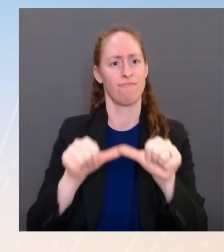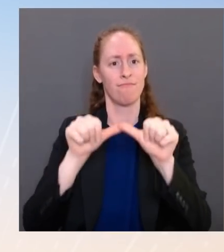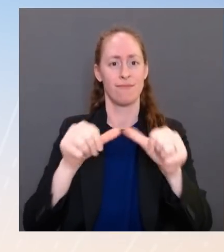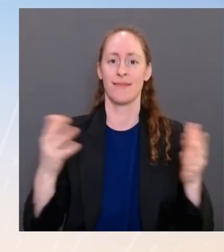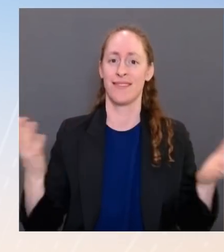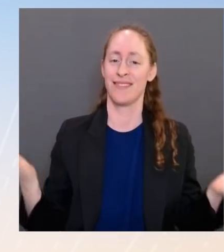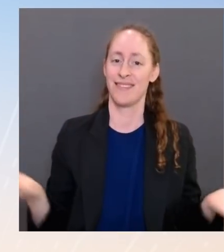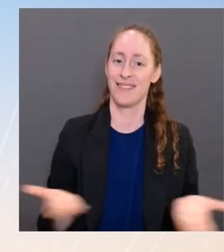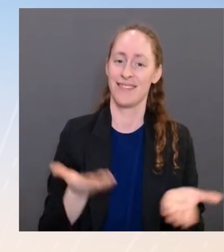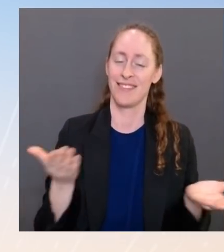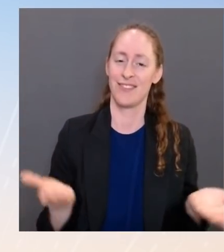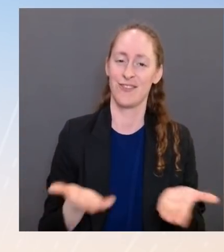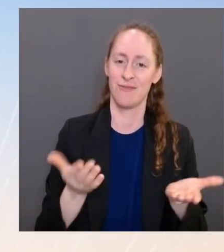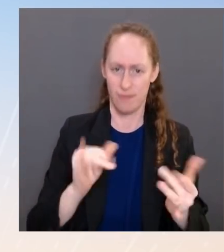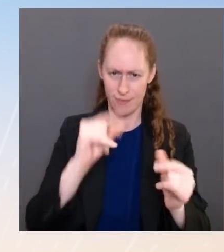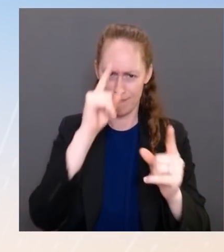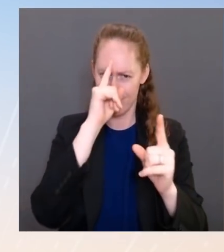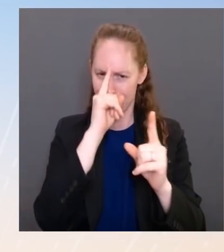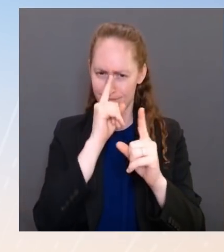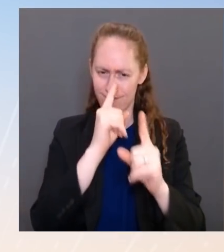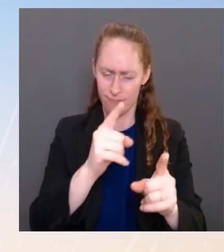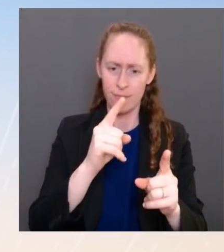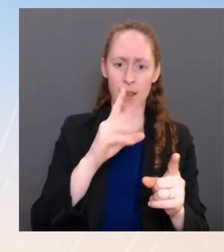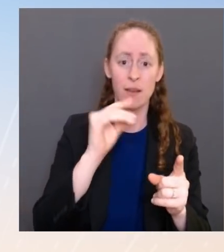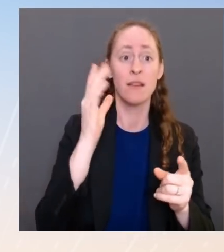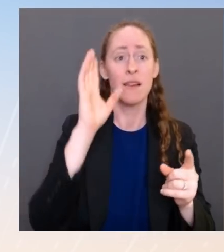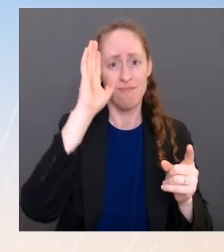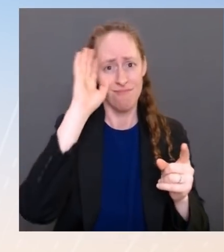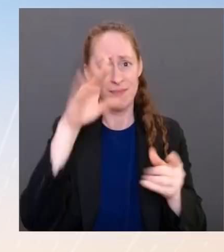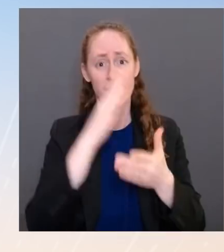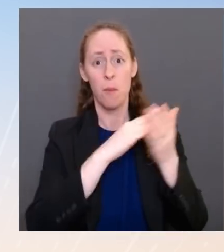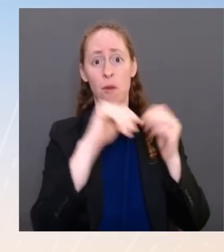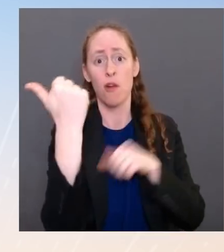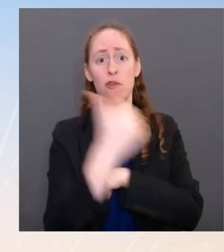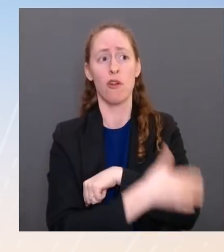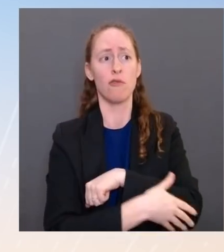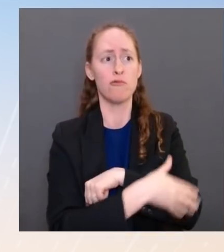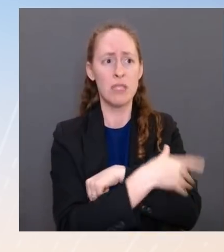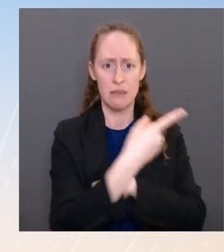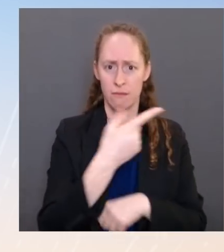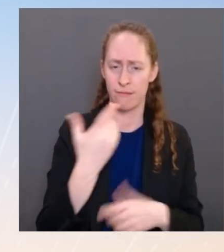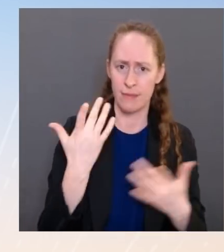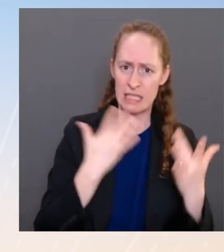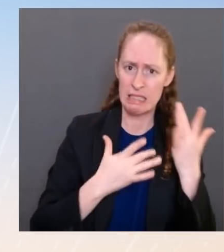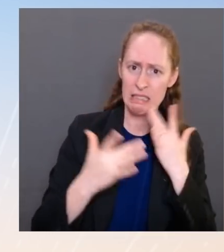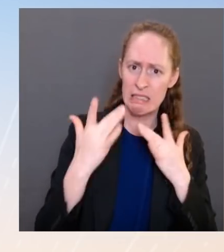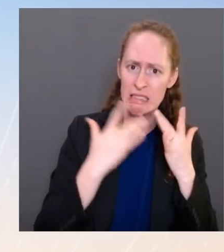We know that U.S. agricultural exports can help address that and can play an important role. Just as we are providing weapons,